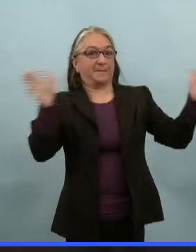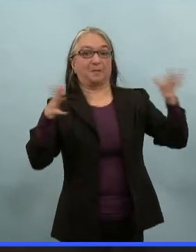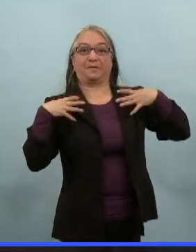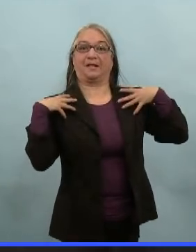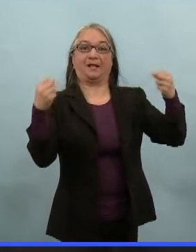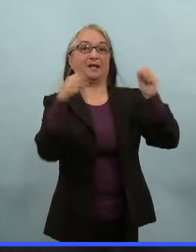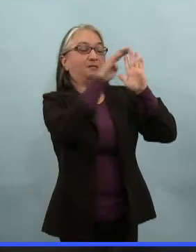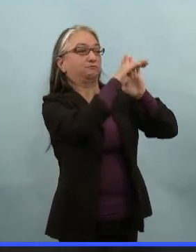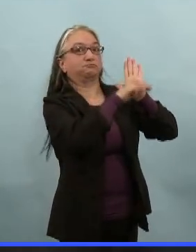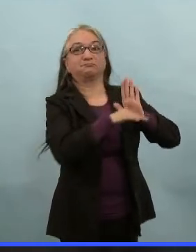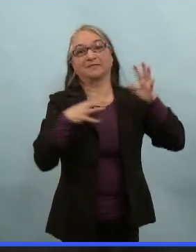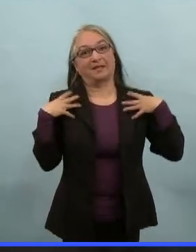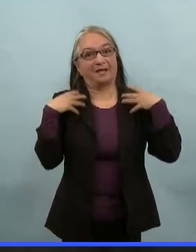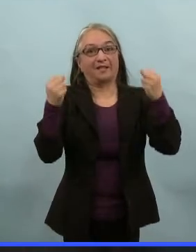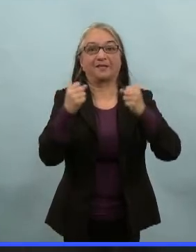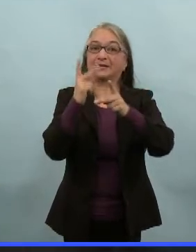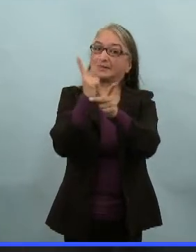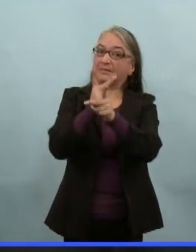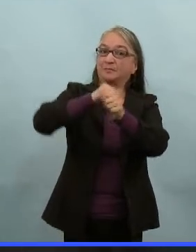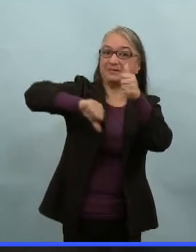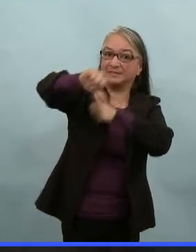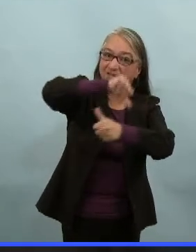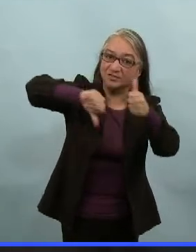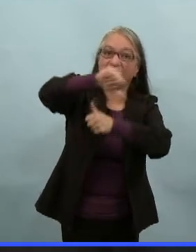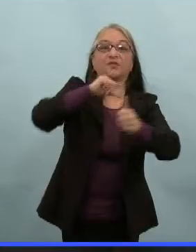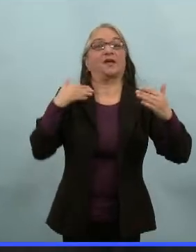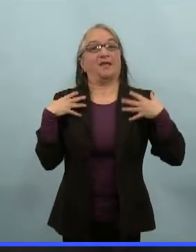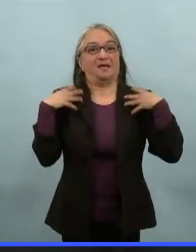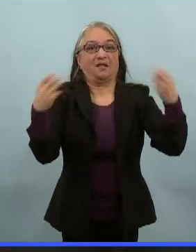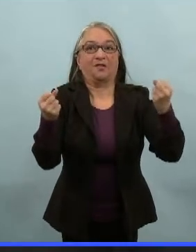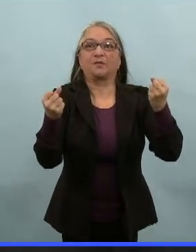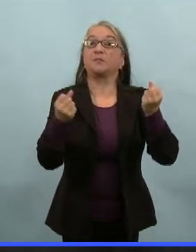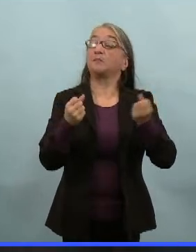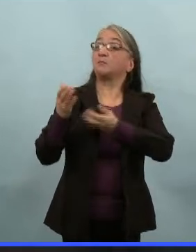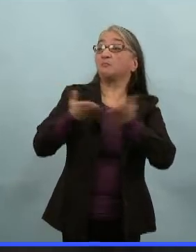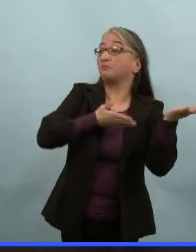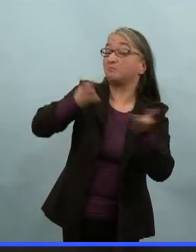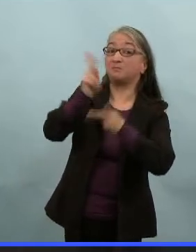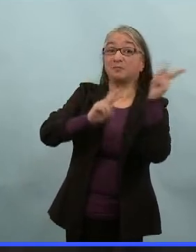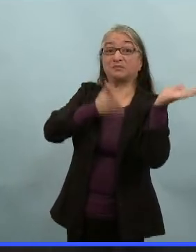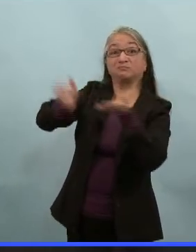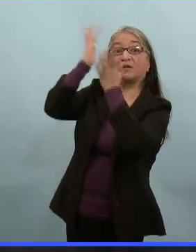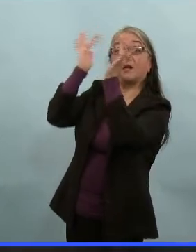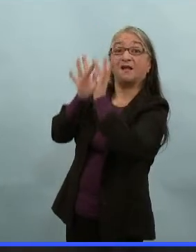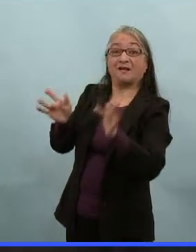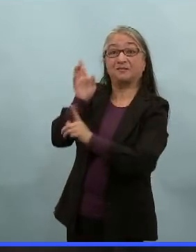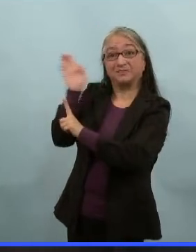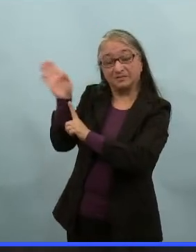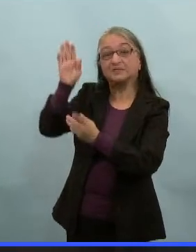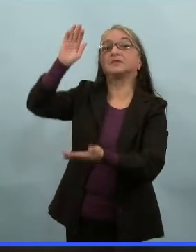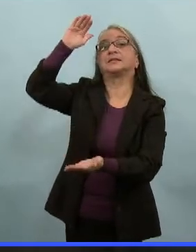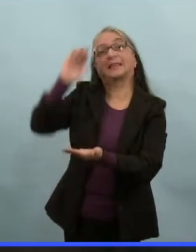each other healthy to keep people out of hospital and to keep people safe together we're doing this